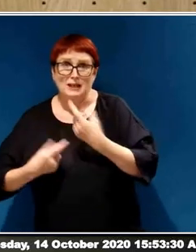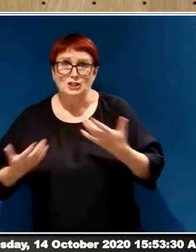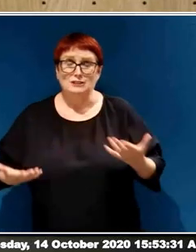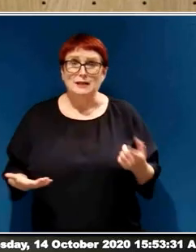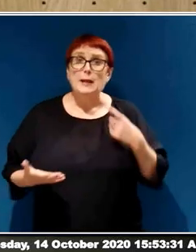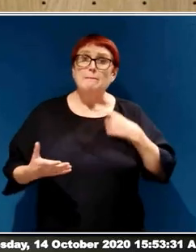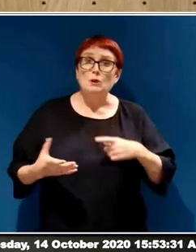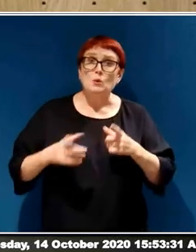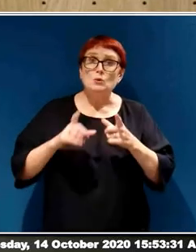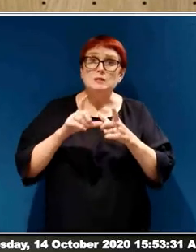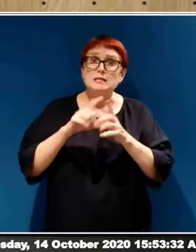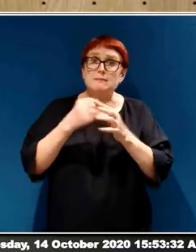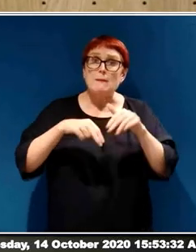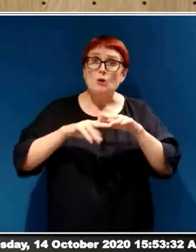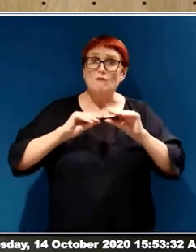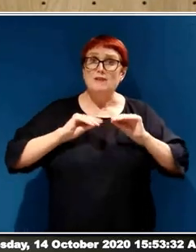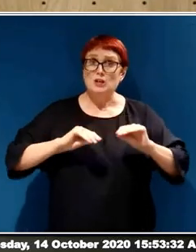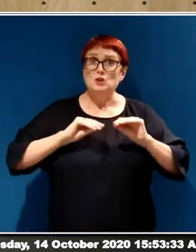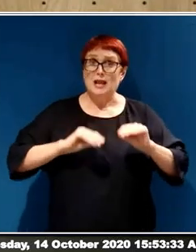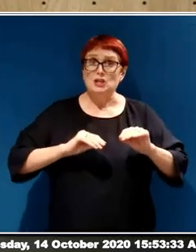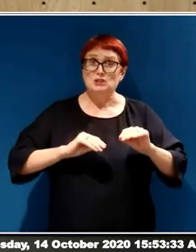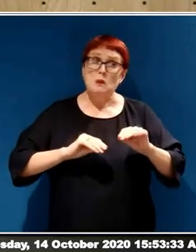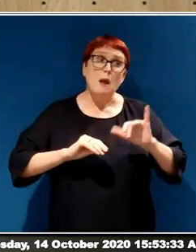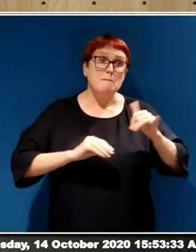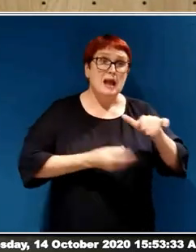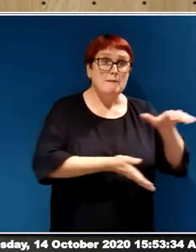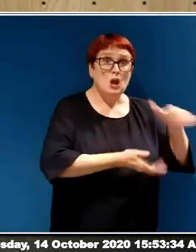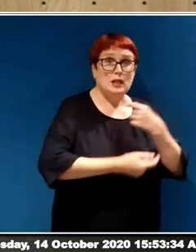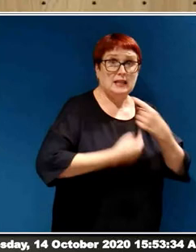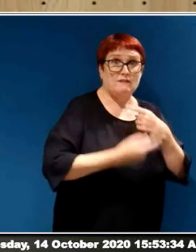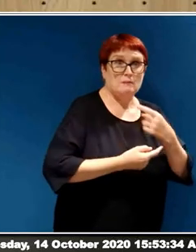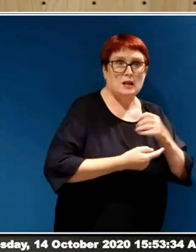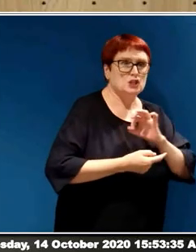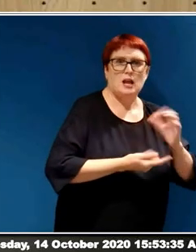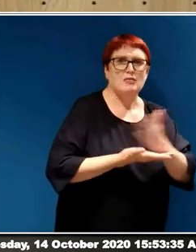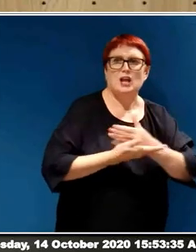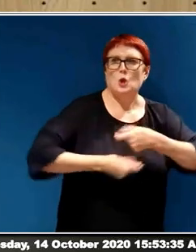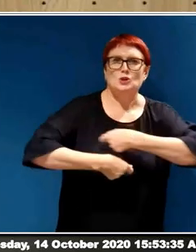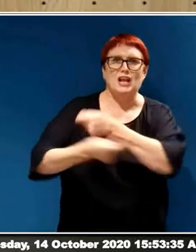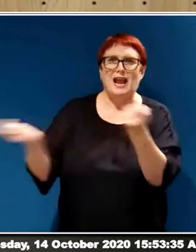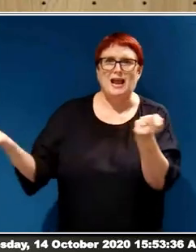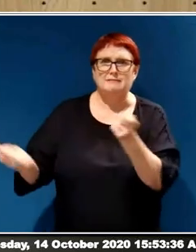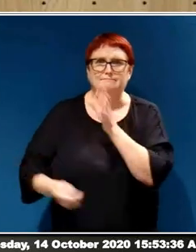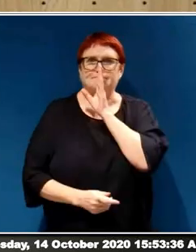them do not make them publicly available despite repeated requests.